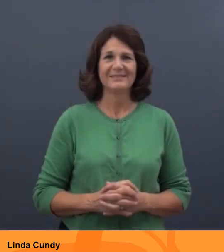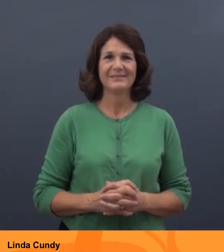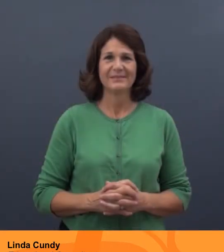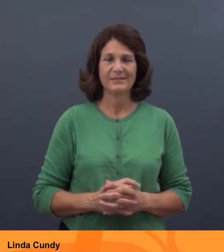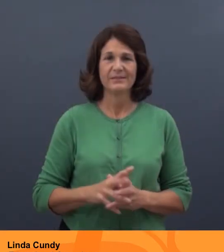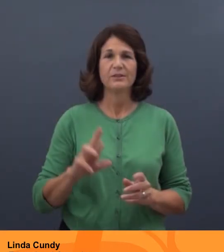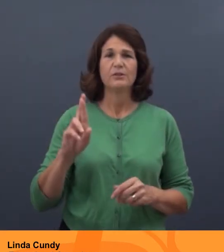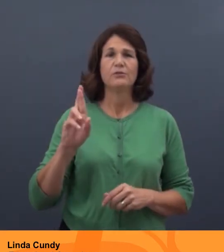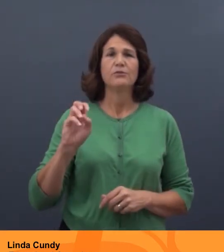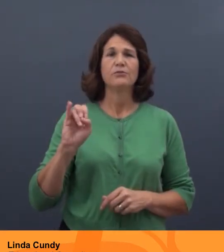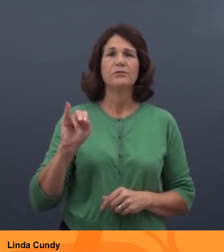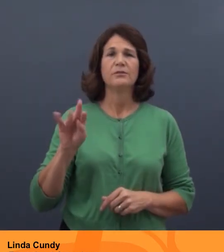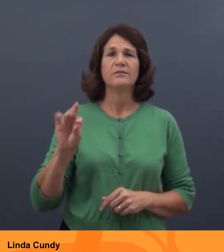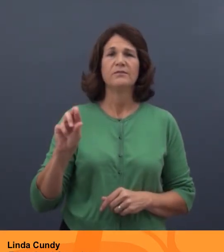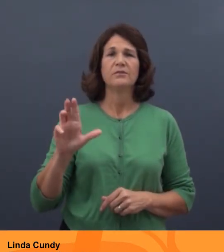Reinforcement.